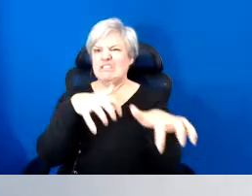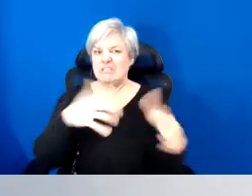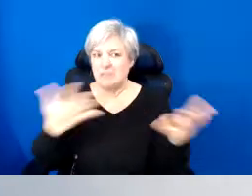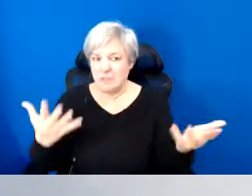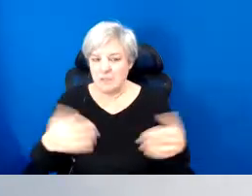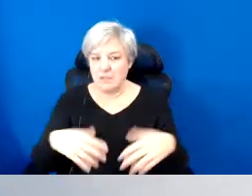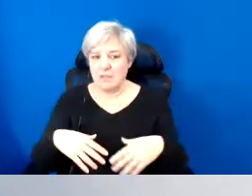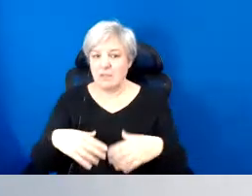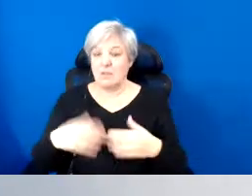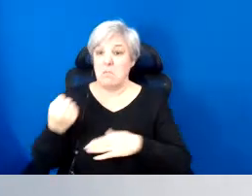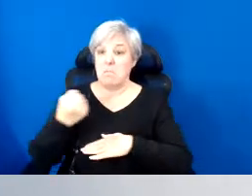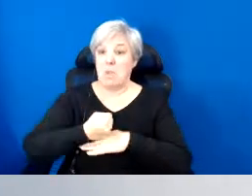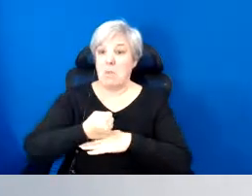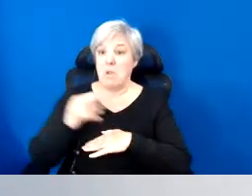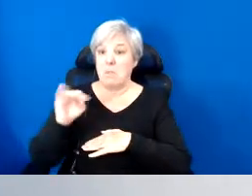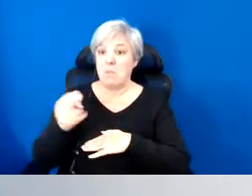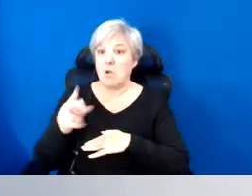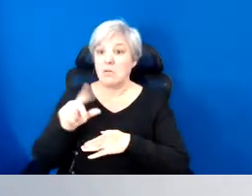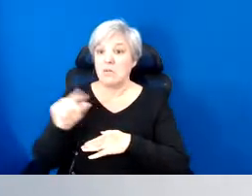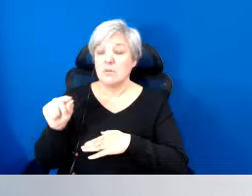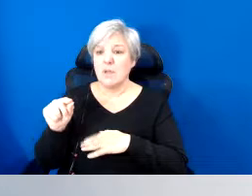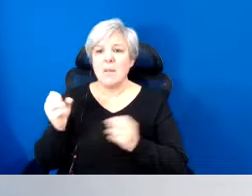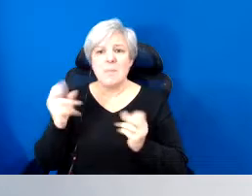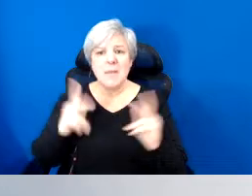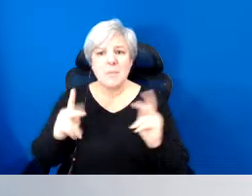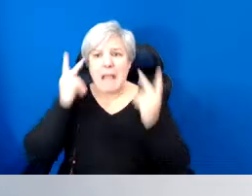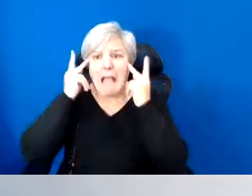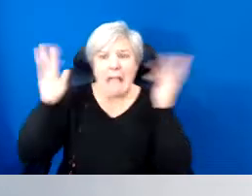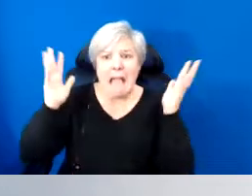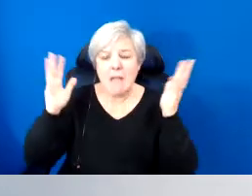Right when we shut down, it wasn't panic, not initially.